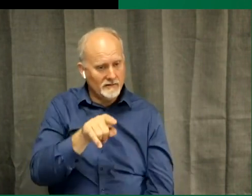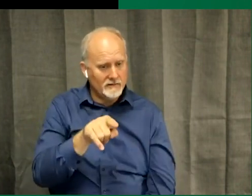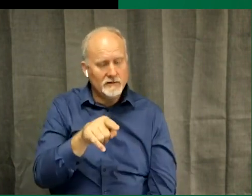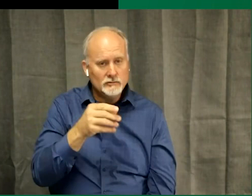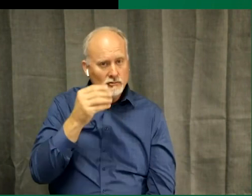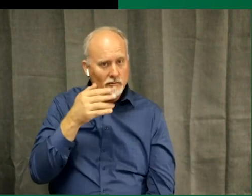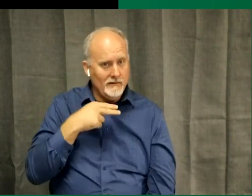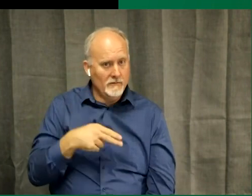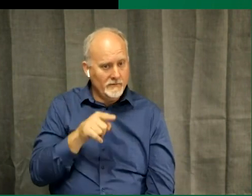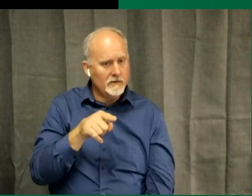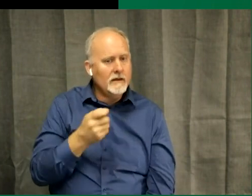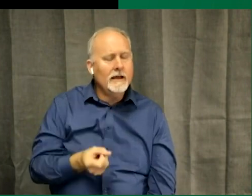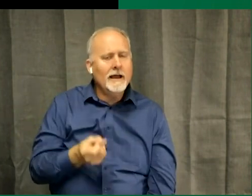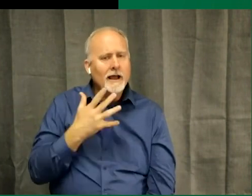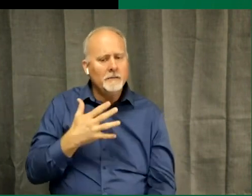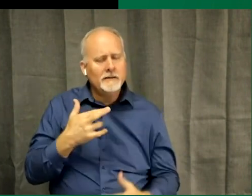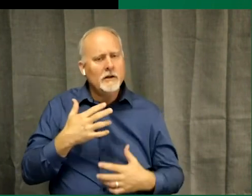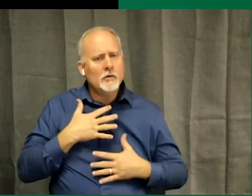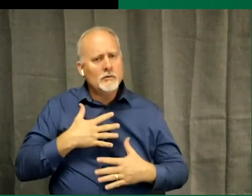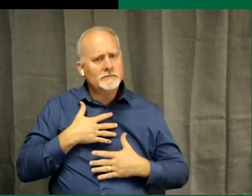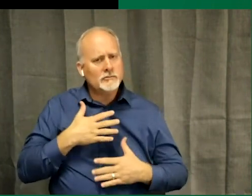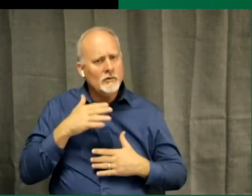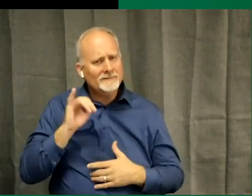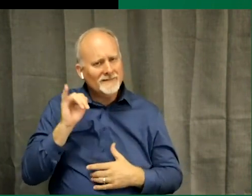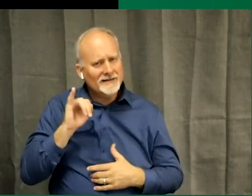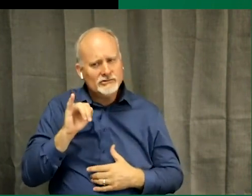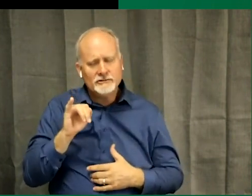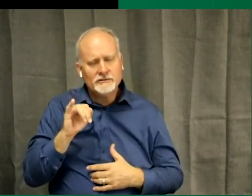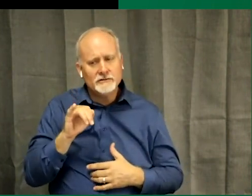we looked at how many respiratory infections when students come back from from spring break what